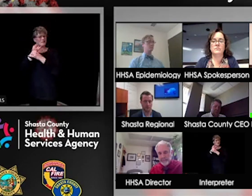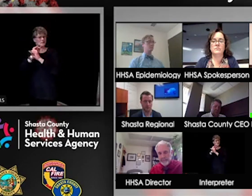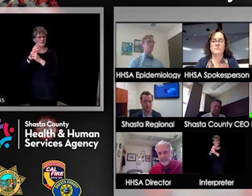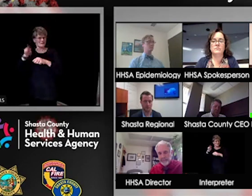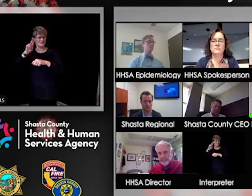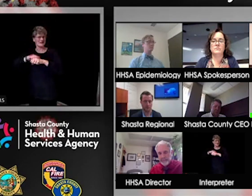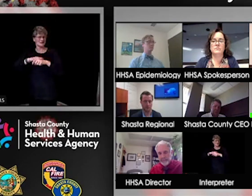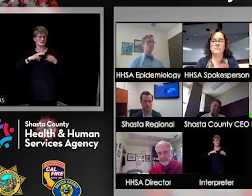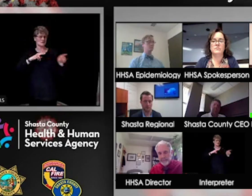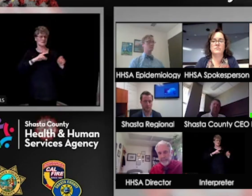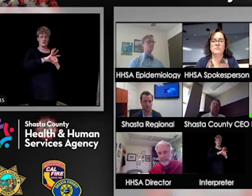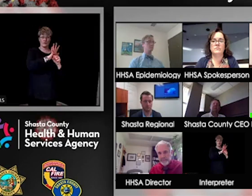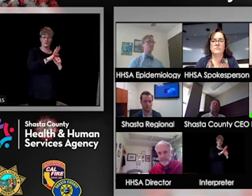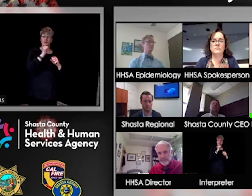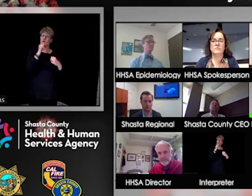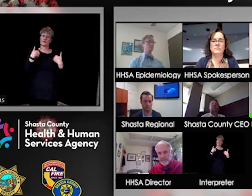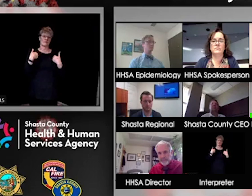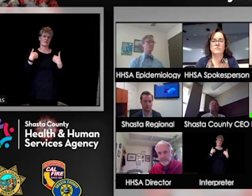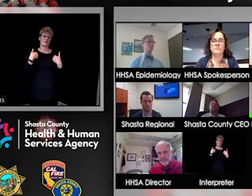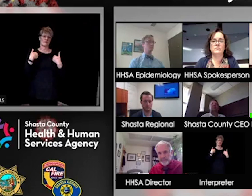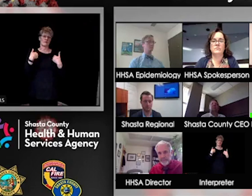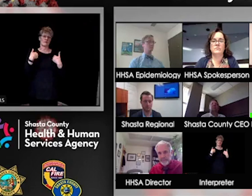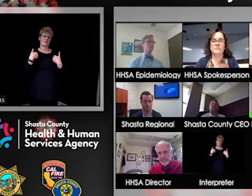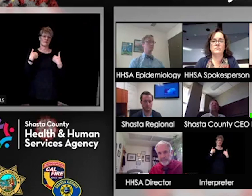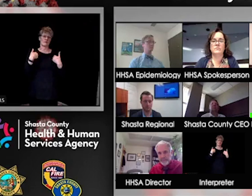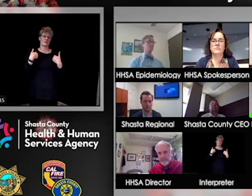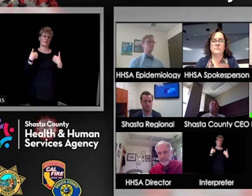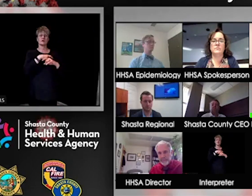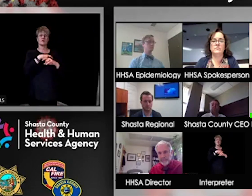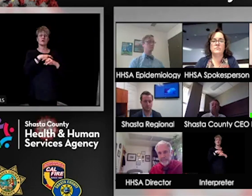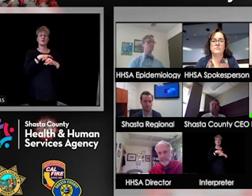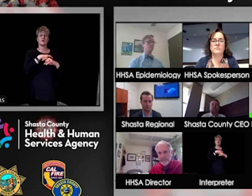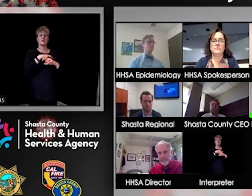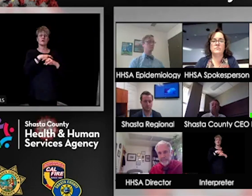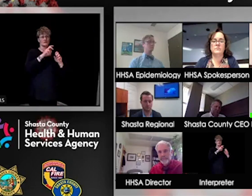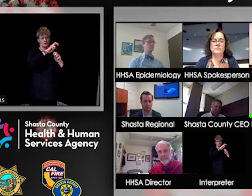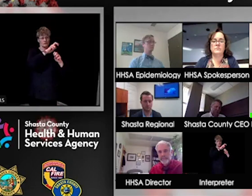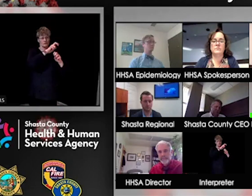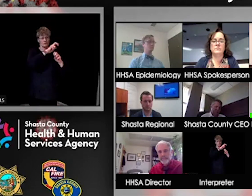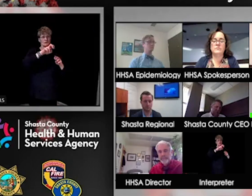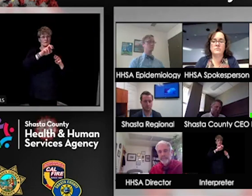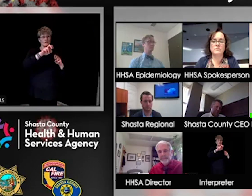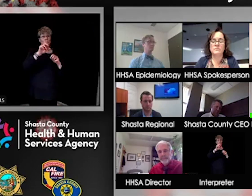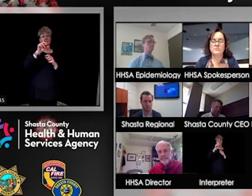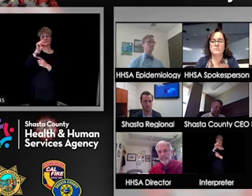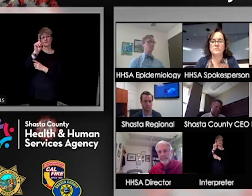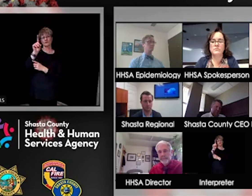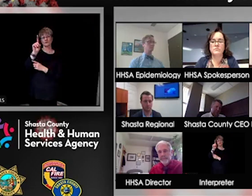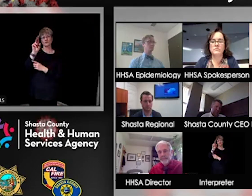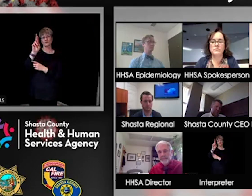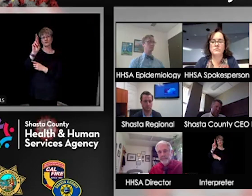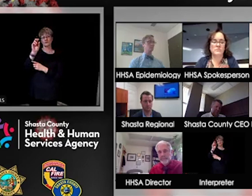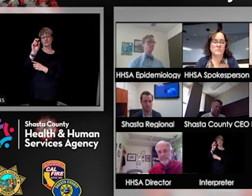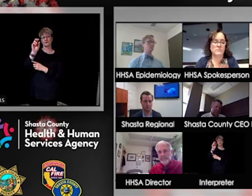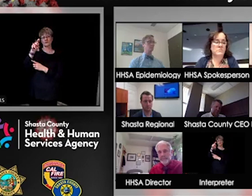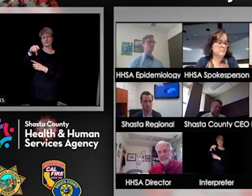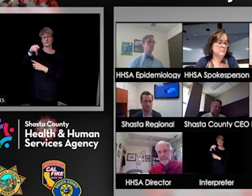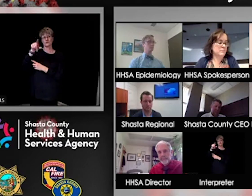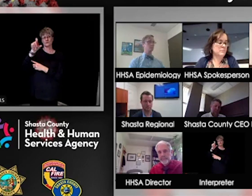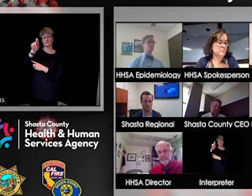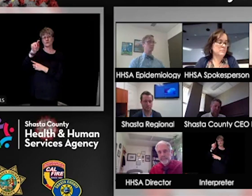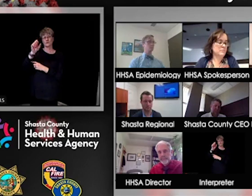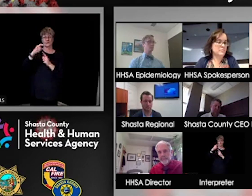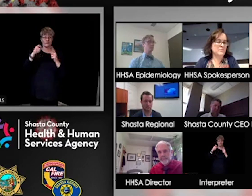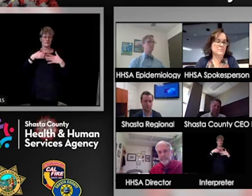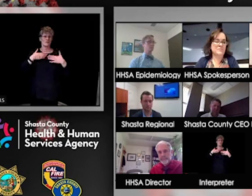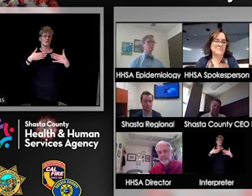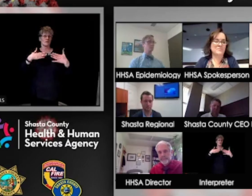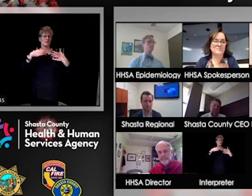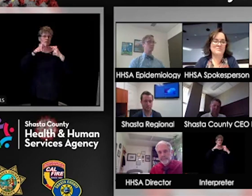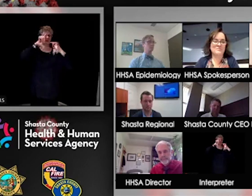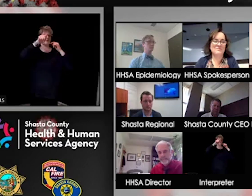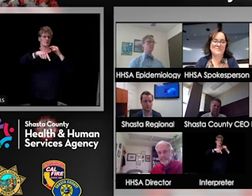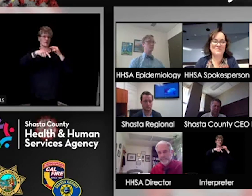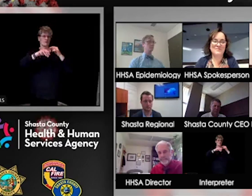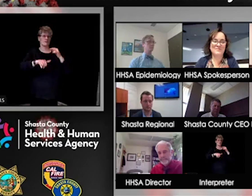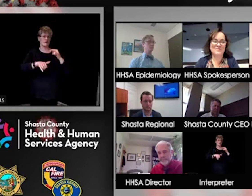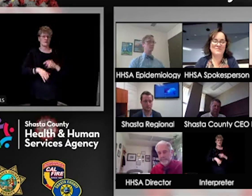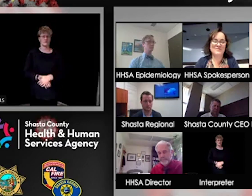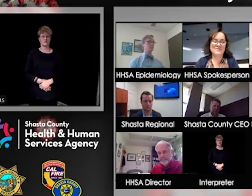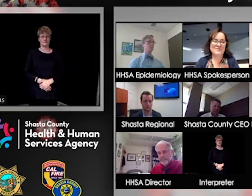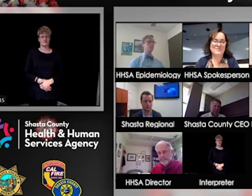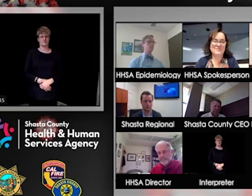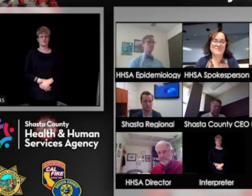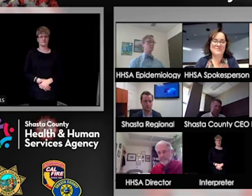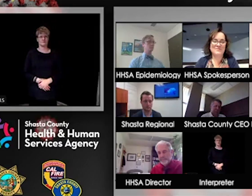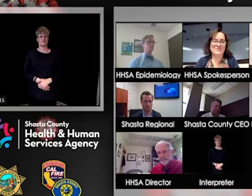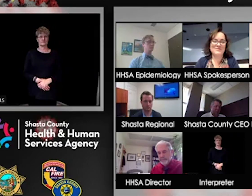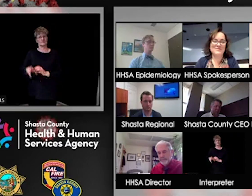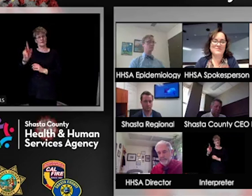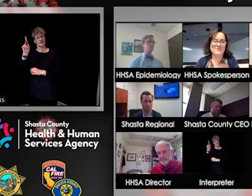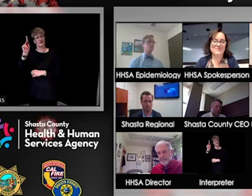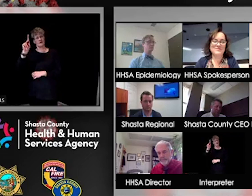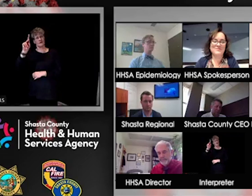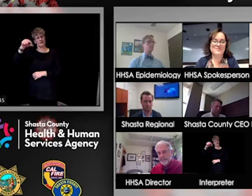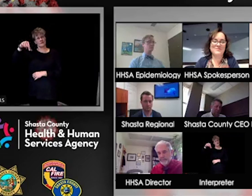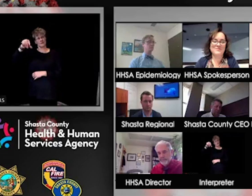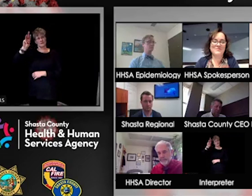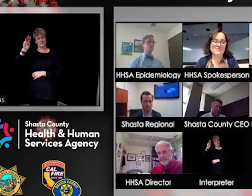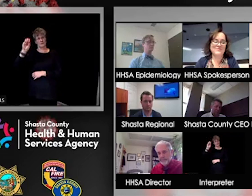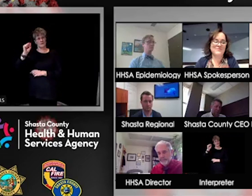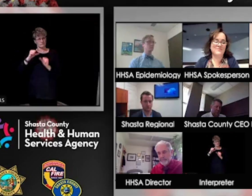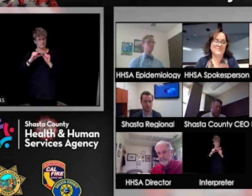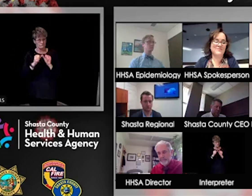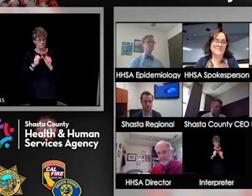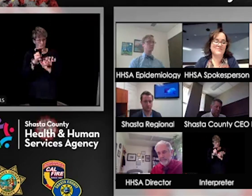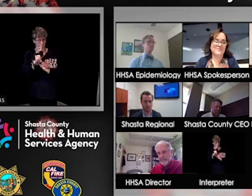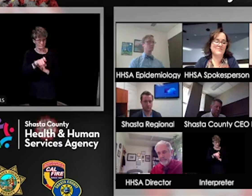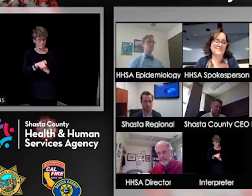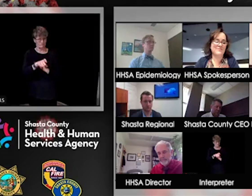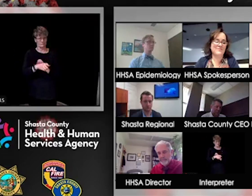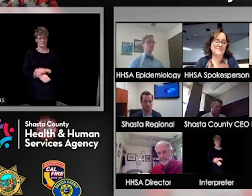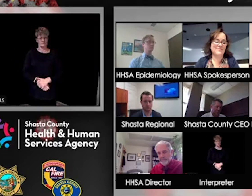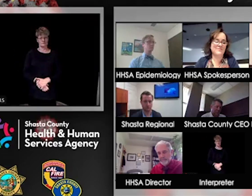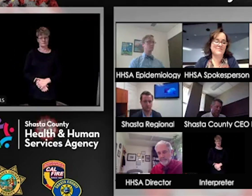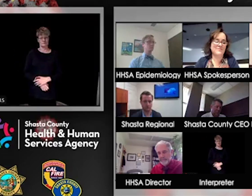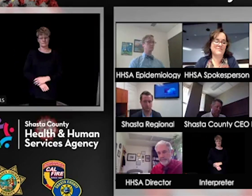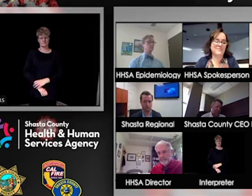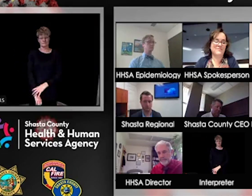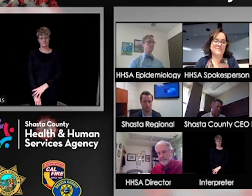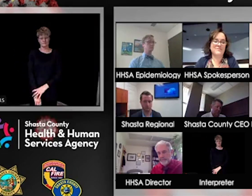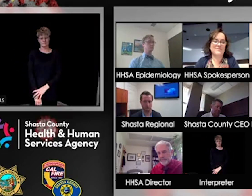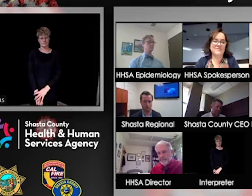is the respiratory droplets, for this virus. Is it comparable to other transmittable diseases